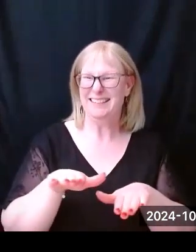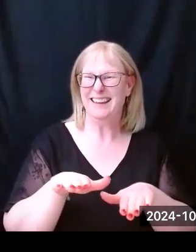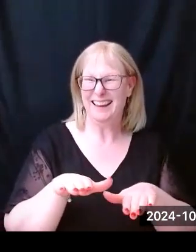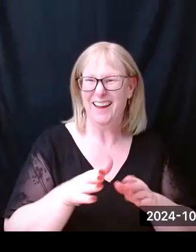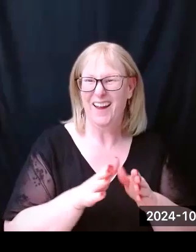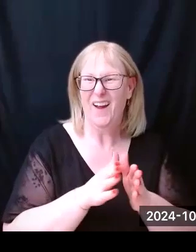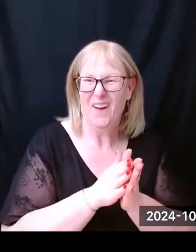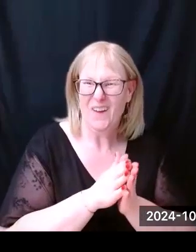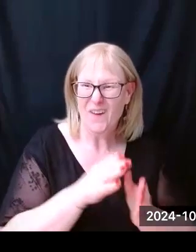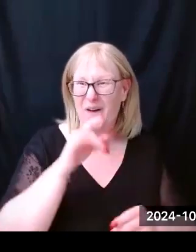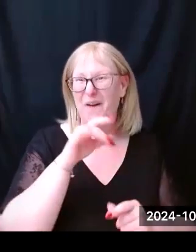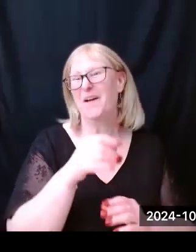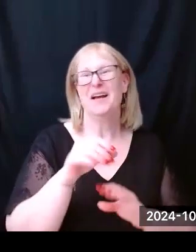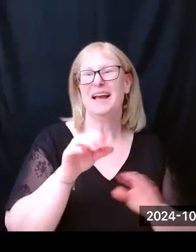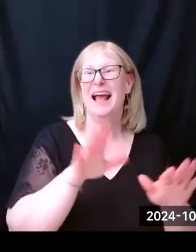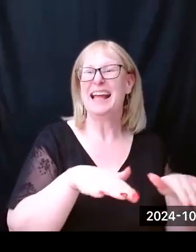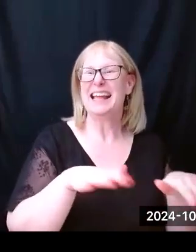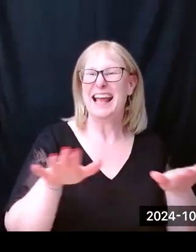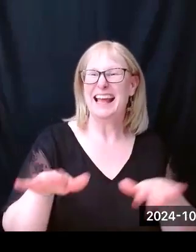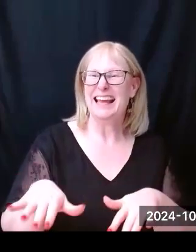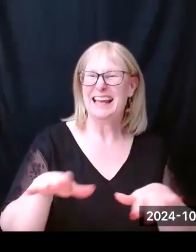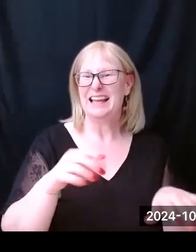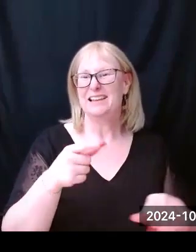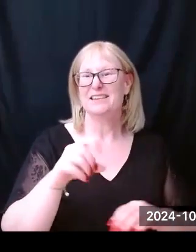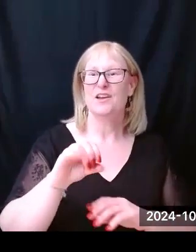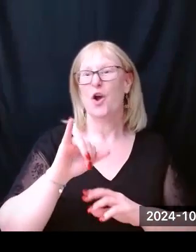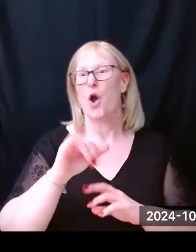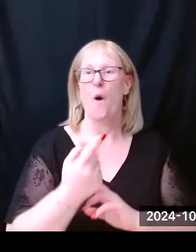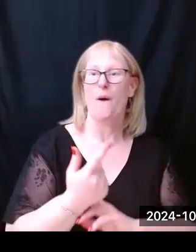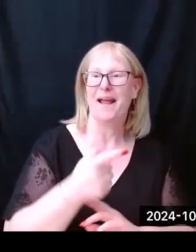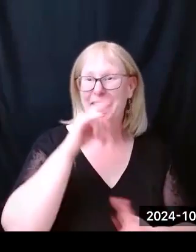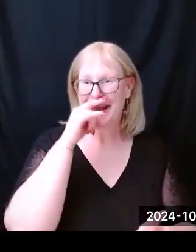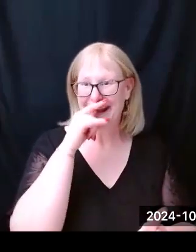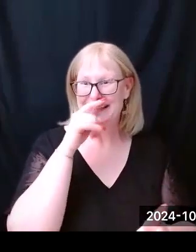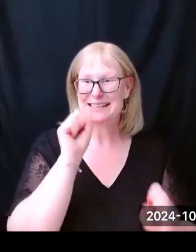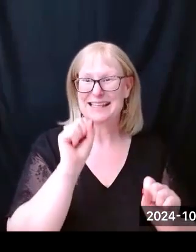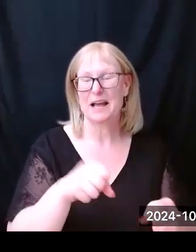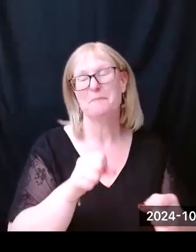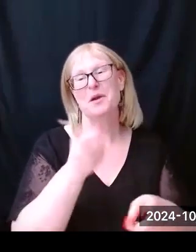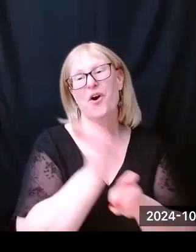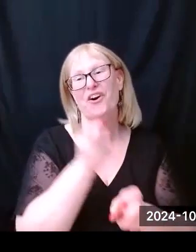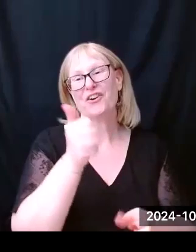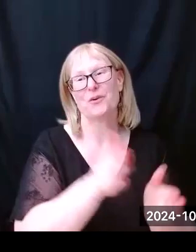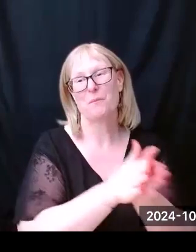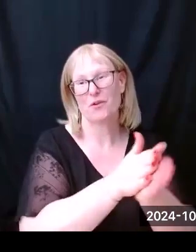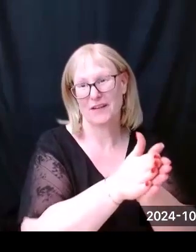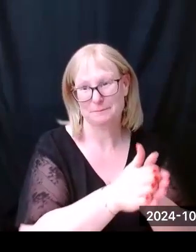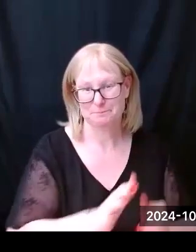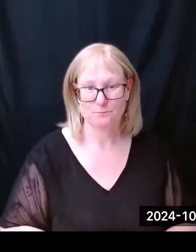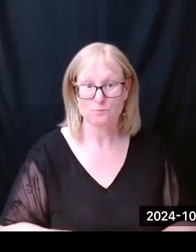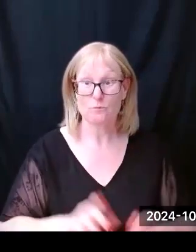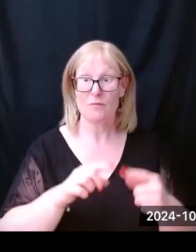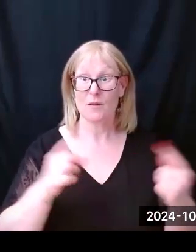because they're just kind of like, yeah, I'm chill with what I like. On the flip side, you know, whenever parents get that really